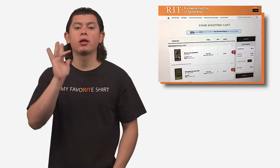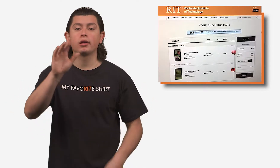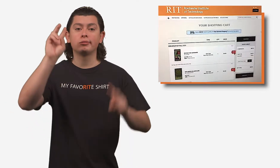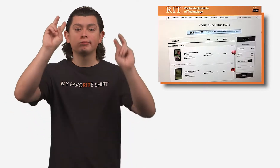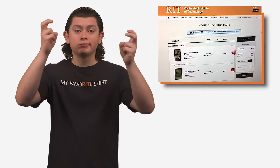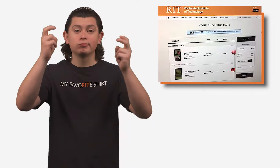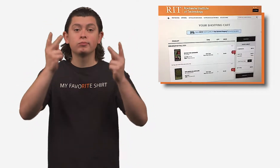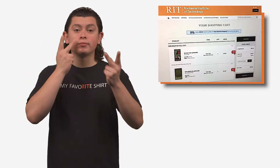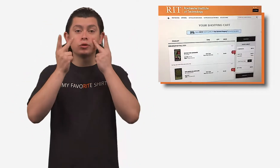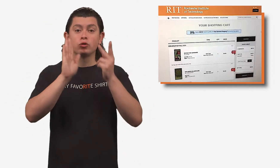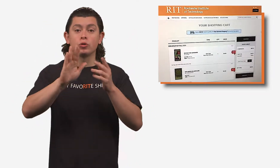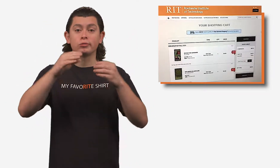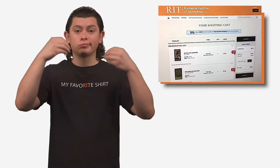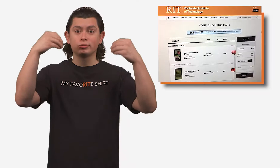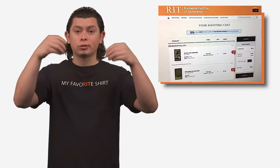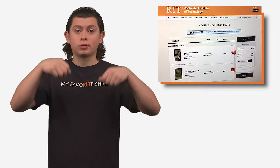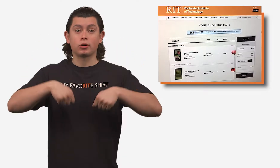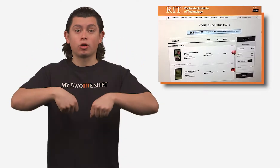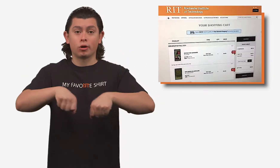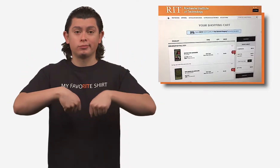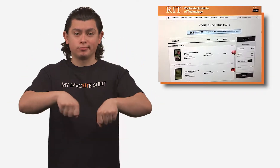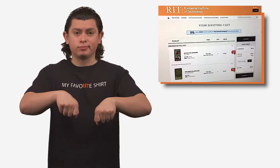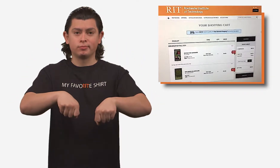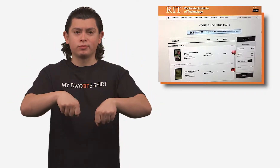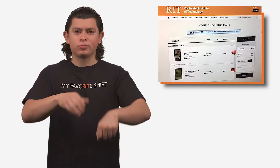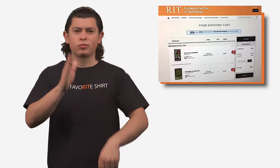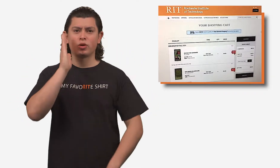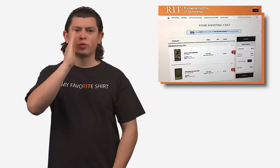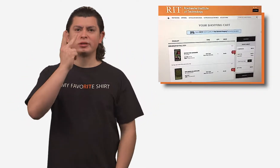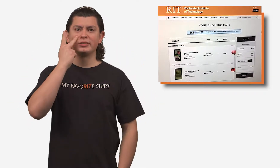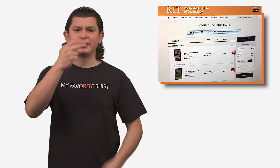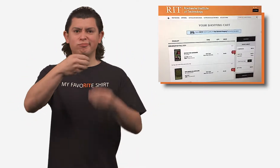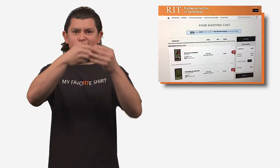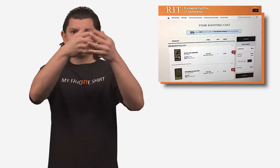NEXT, CLICK ON "VIEW YOUR SHOPPING CART."